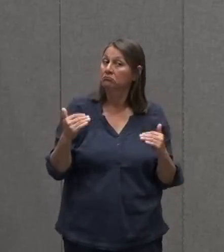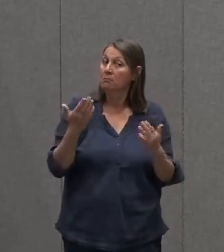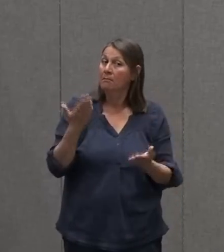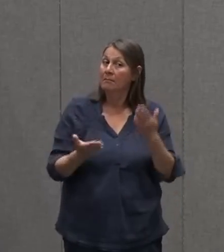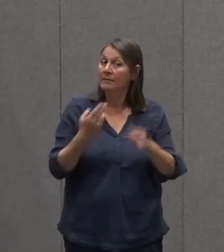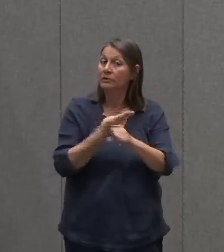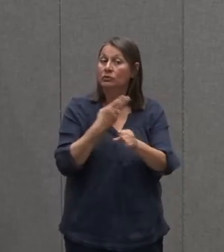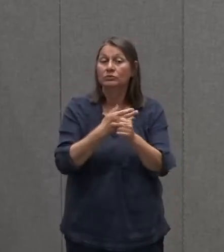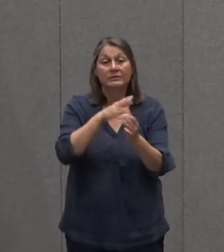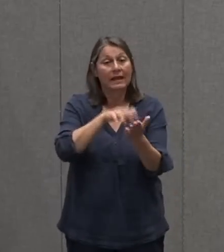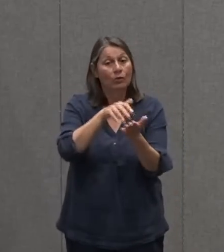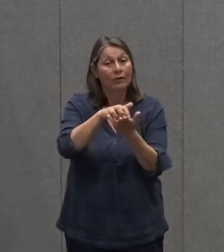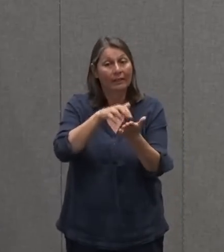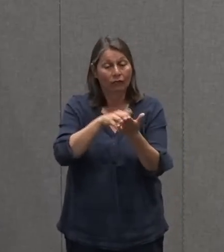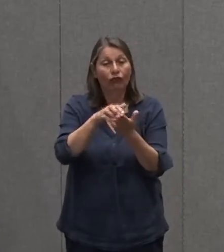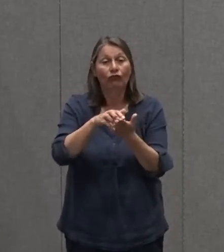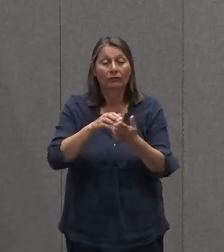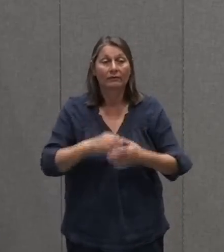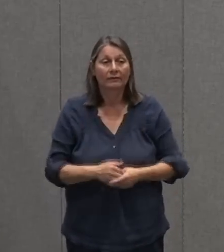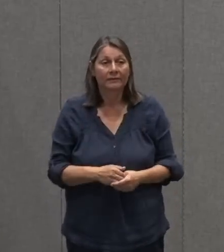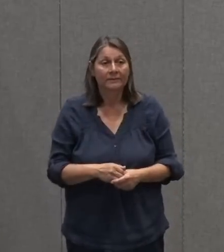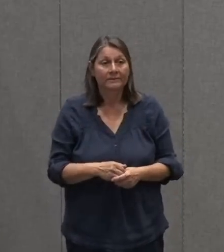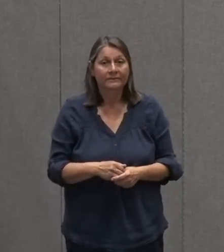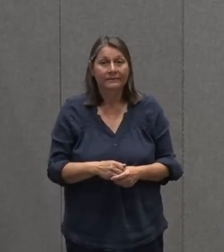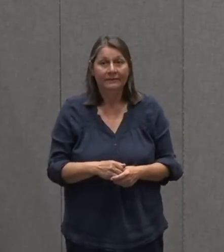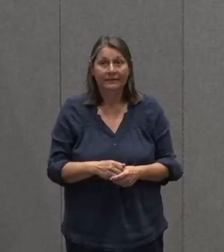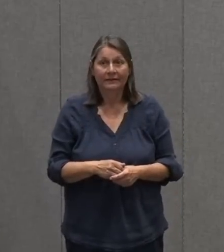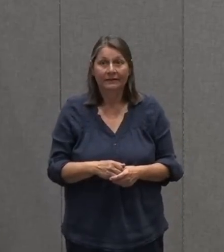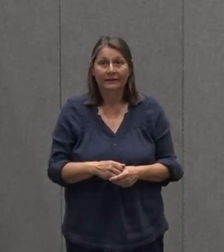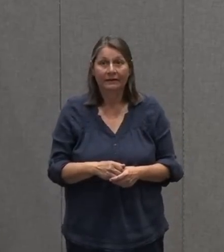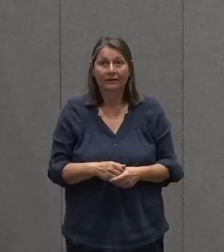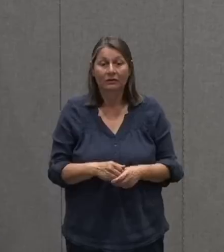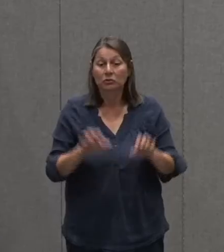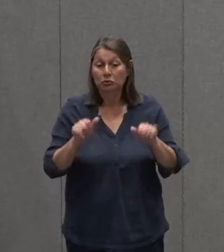You could have used a calculator. You could have done repeated addition.